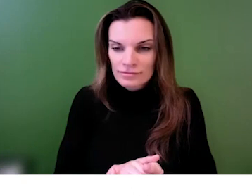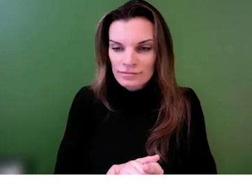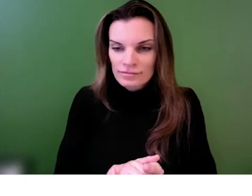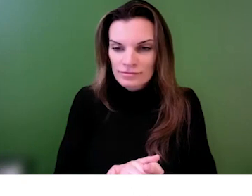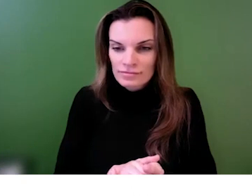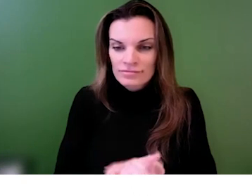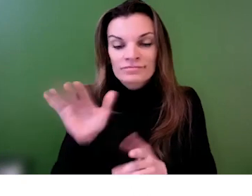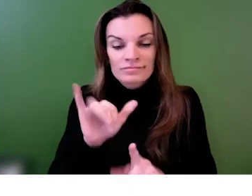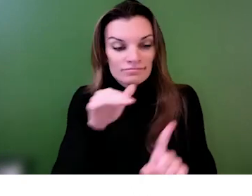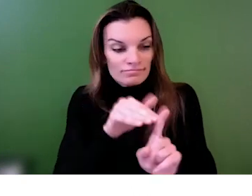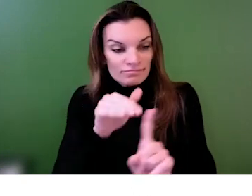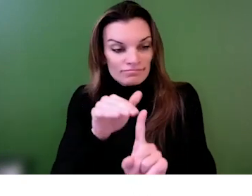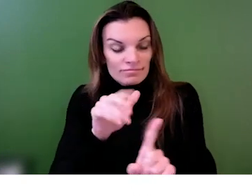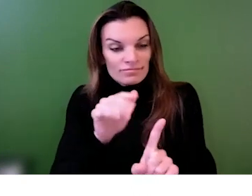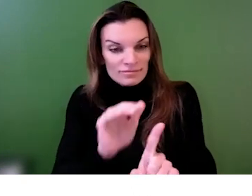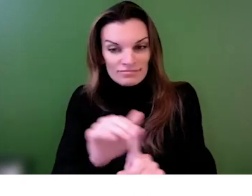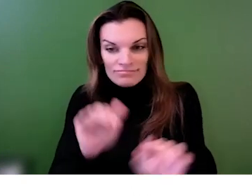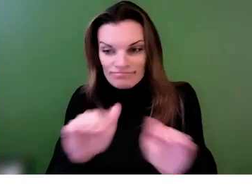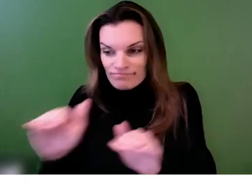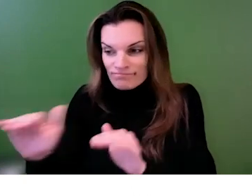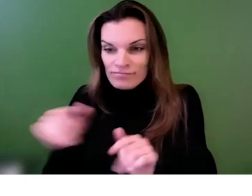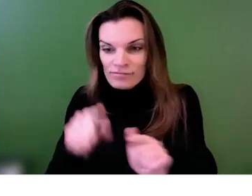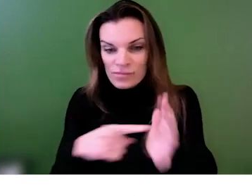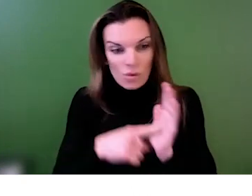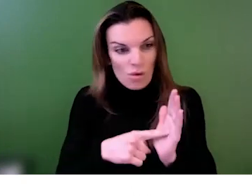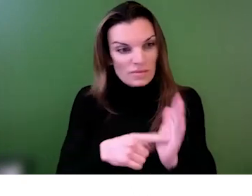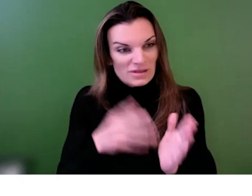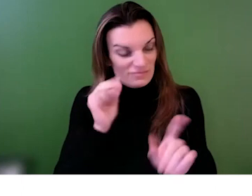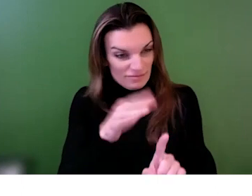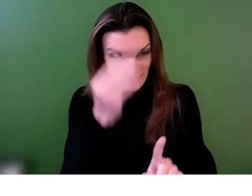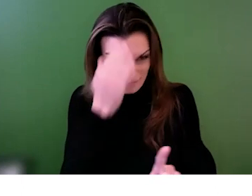representatives to take COVID seriously and really focus on